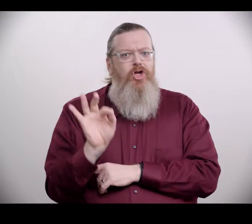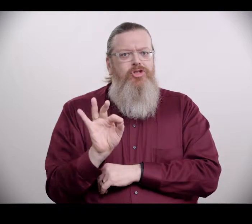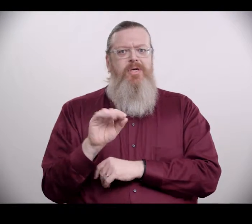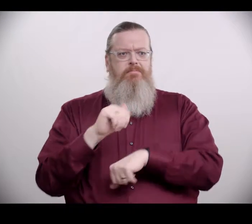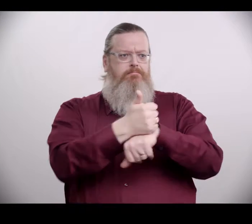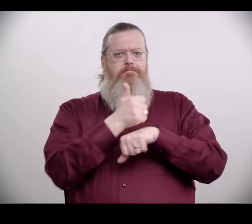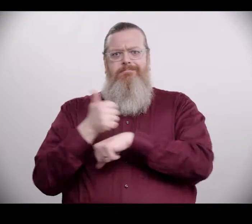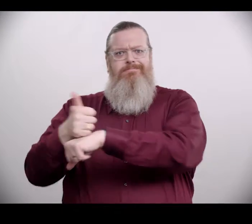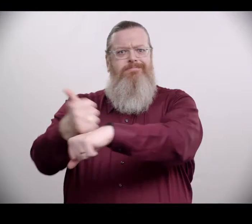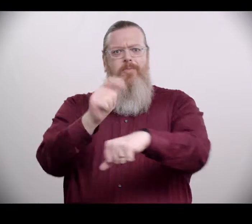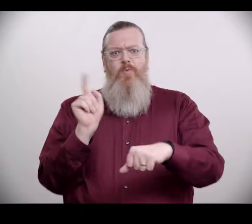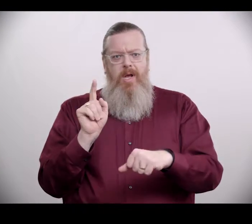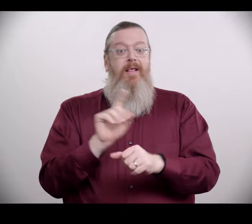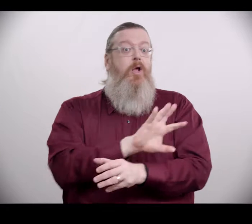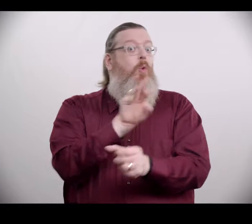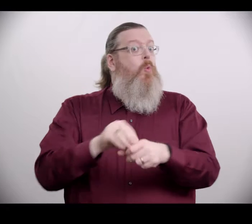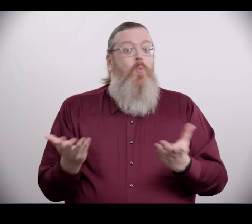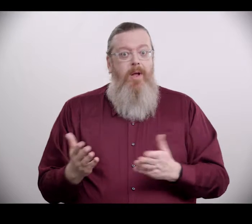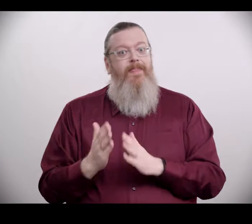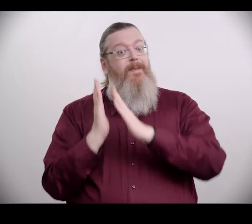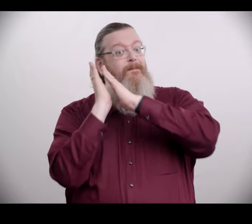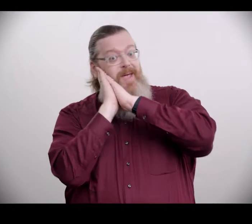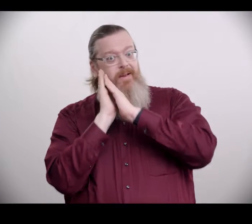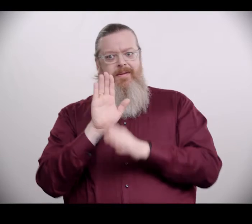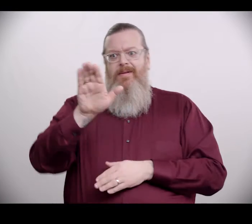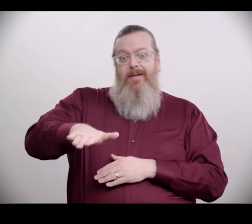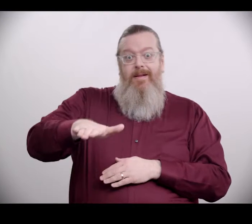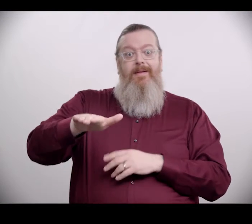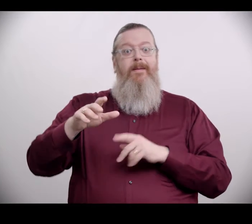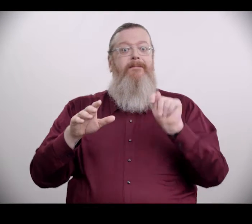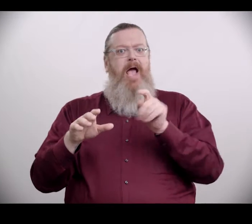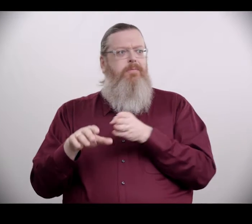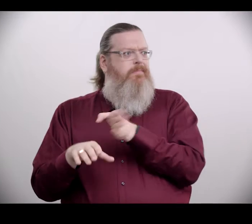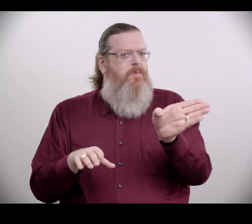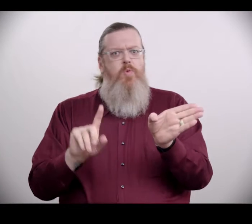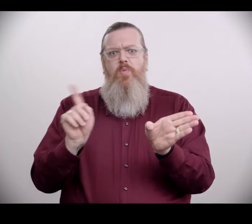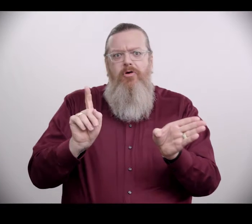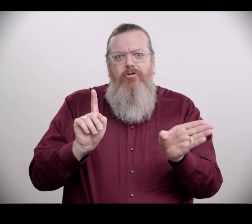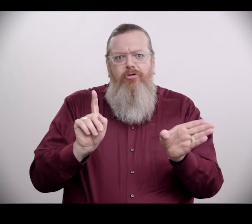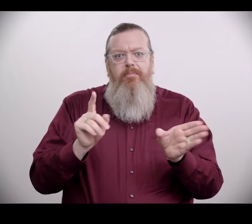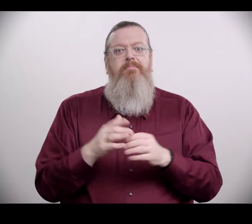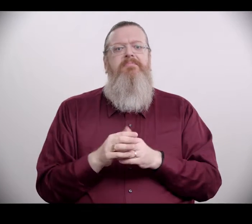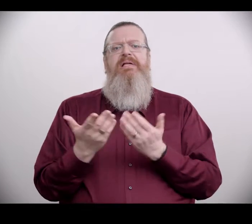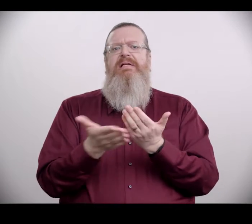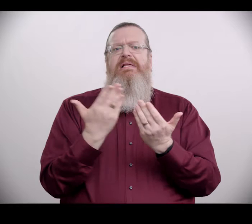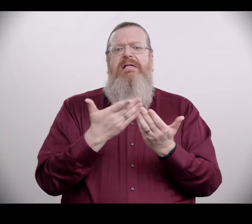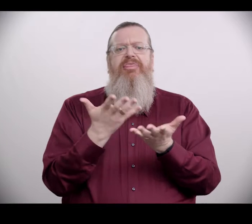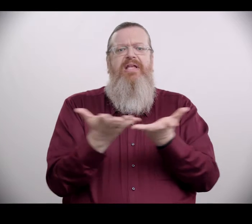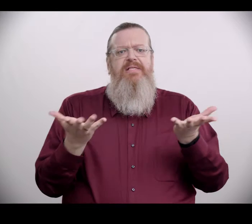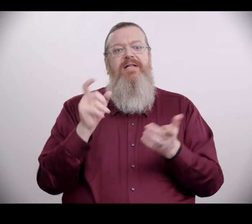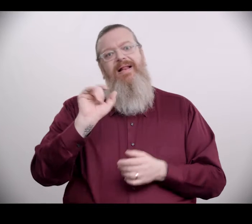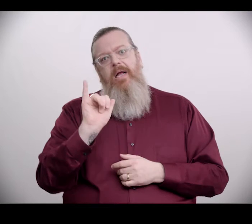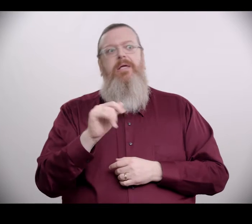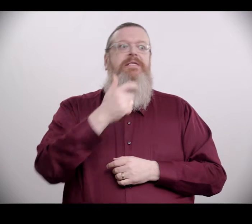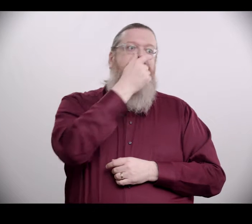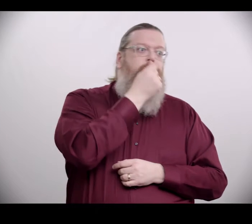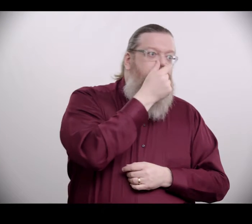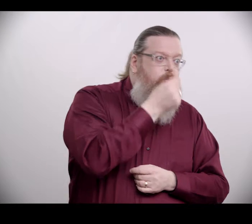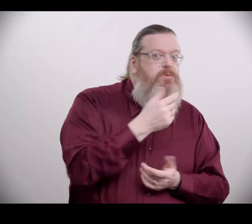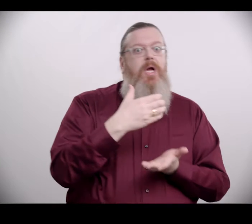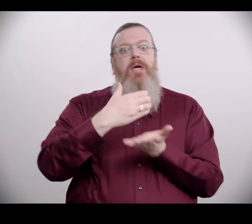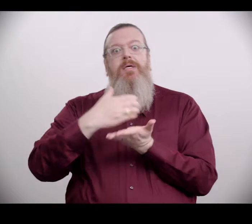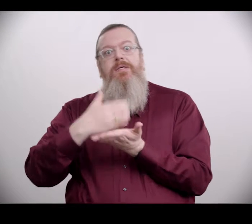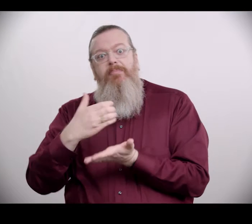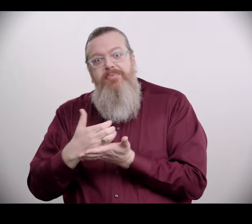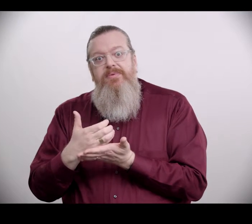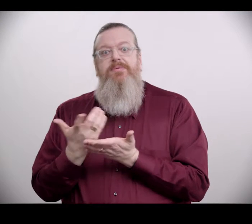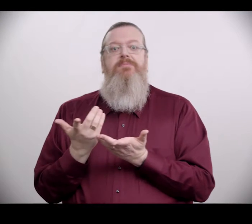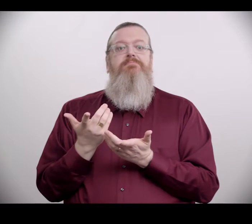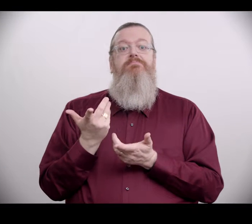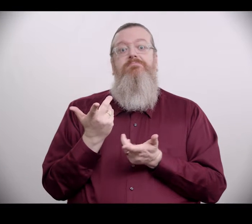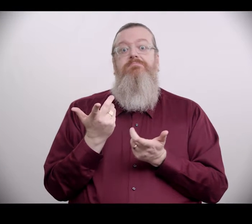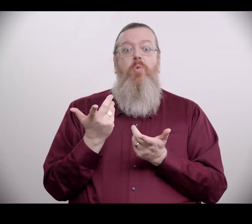· Bed and restroom location; convenience items (tissues, cups, etc.); location and